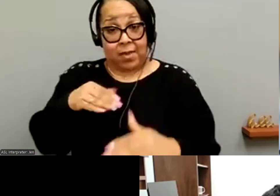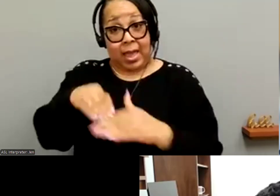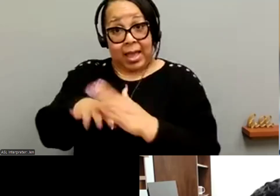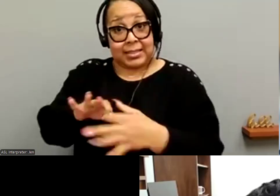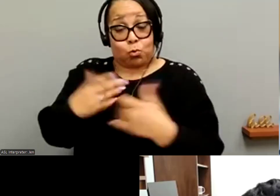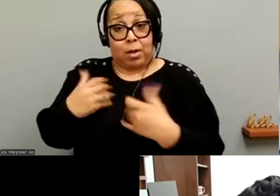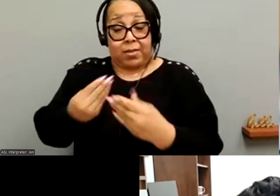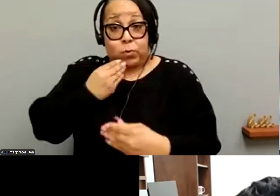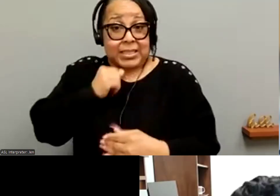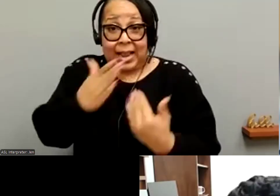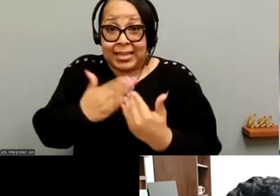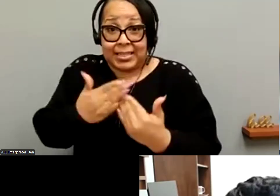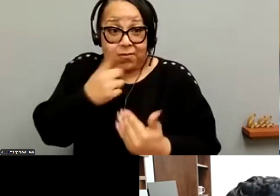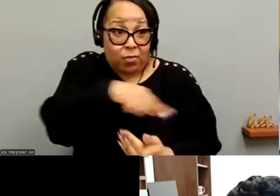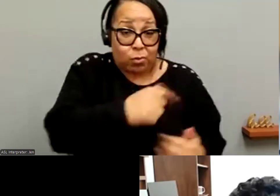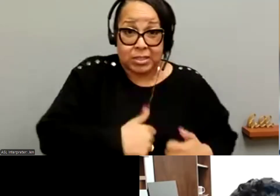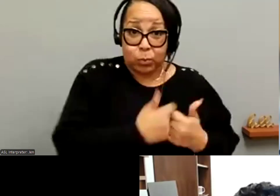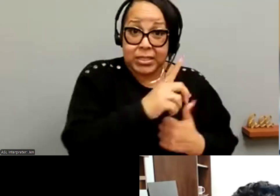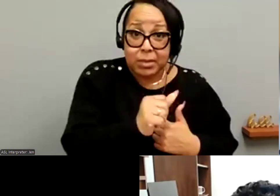13:13:01 is not easy for those living 13:13:02 with disability, how can they